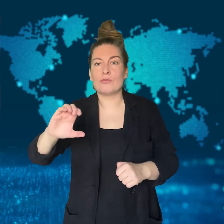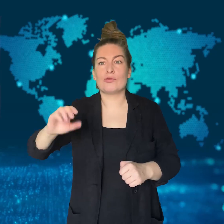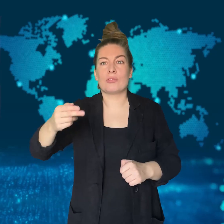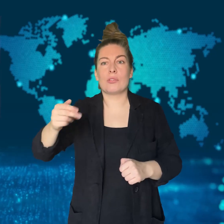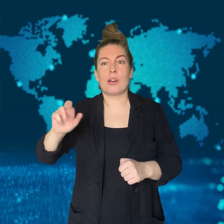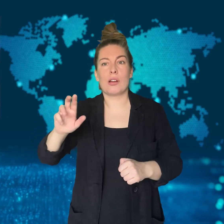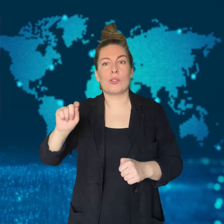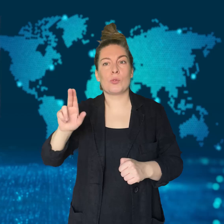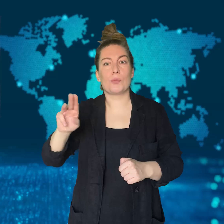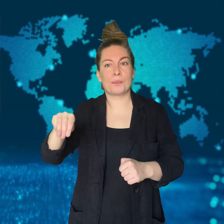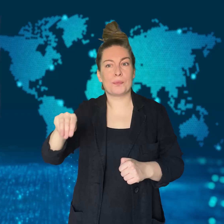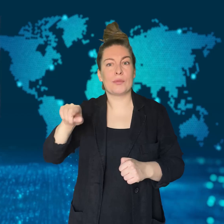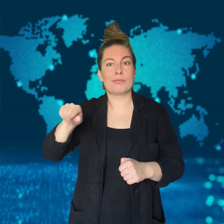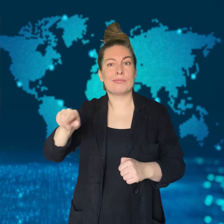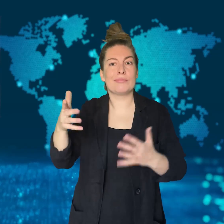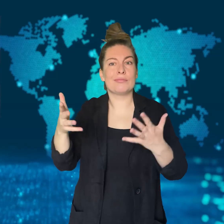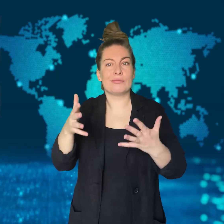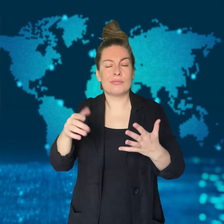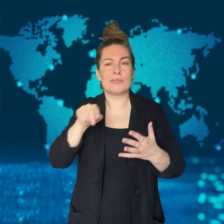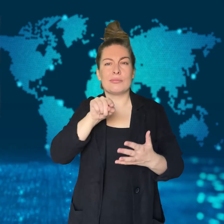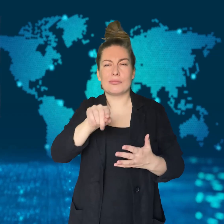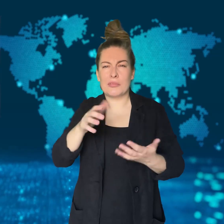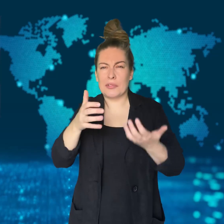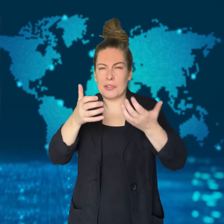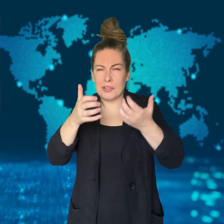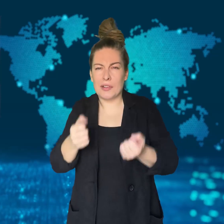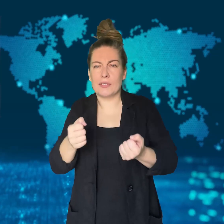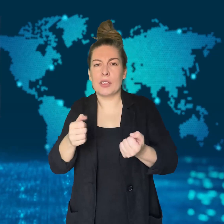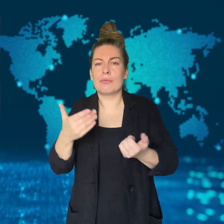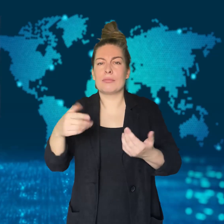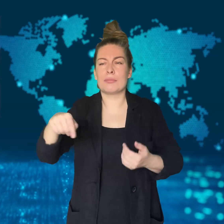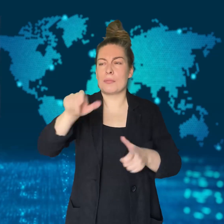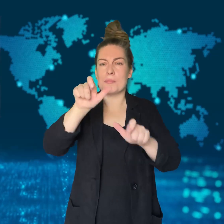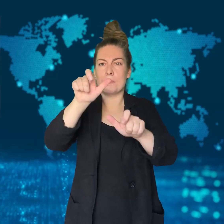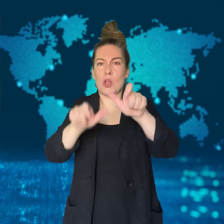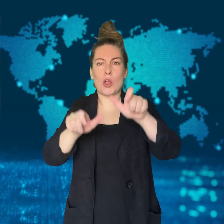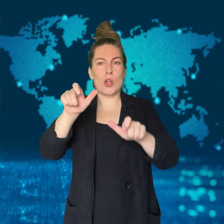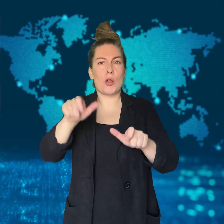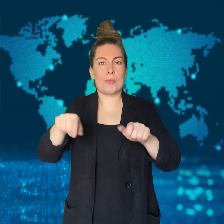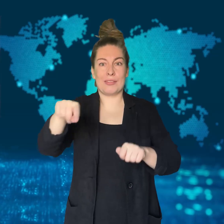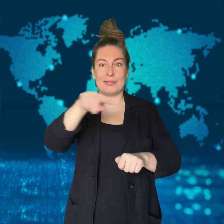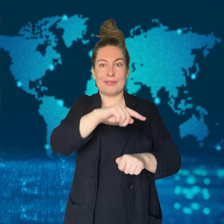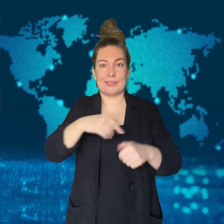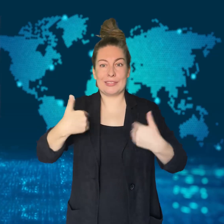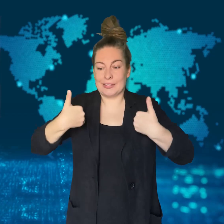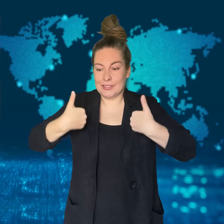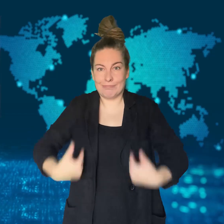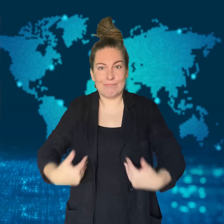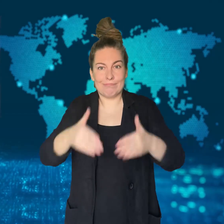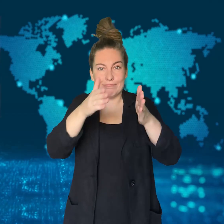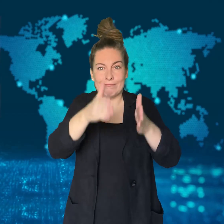Emergency crews have reported that the local hospitals